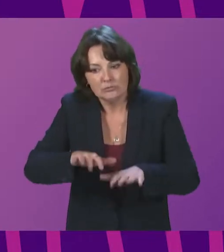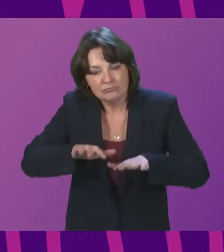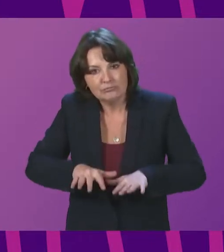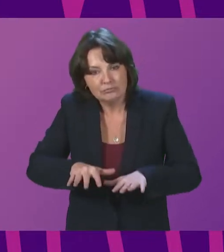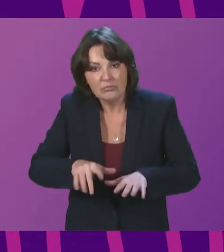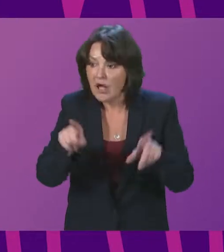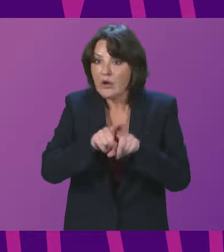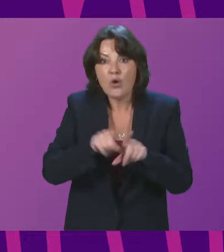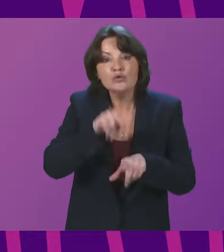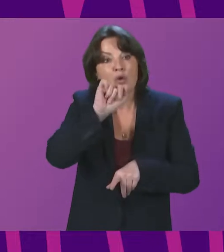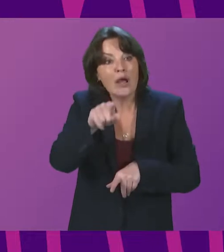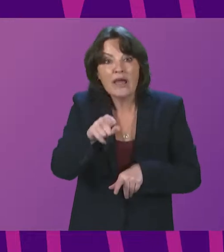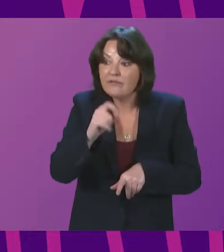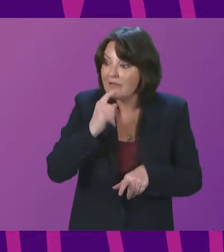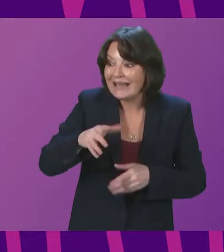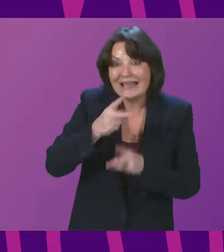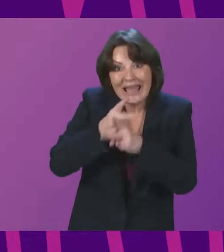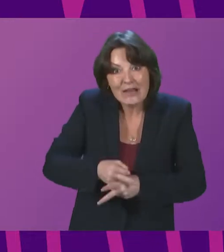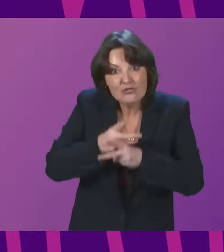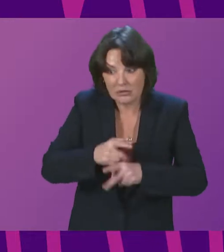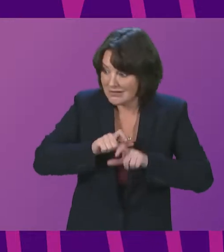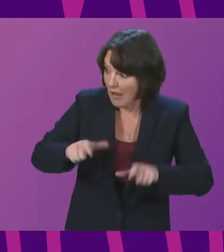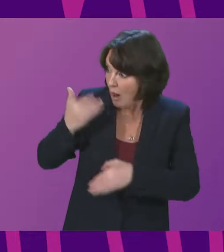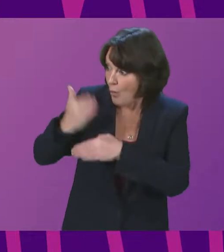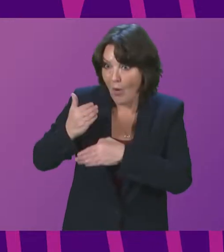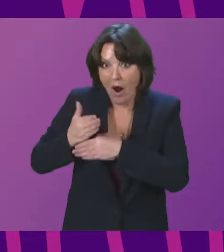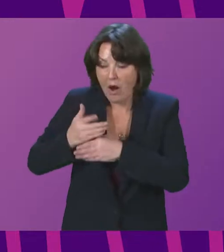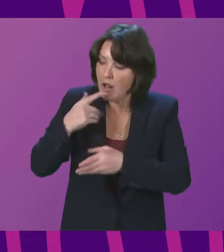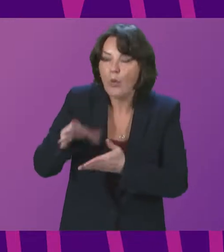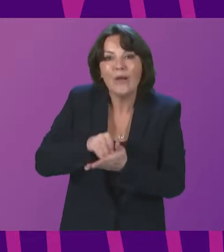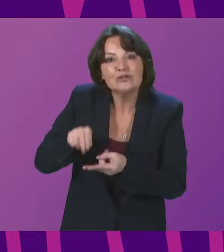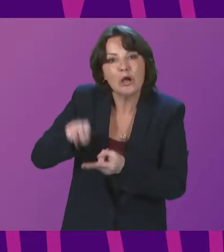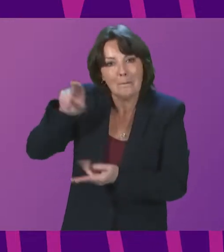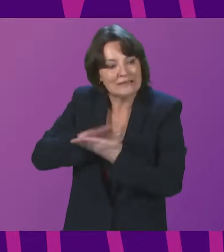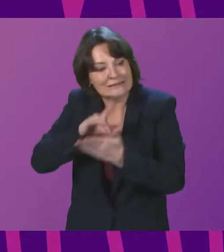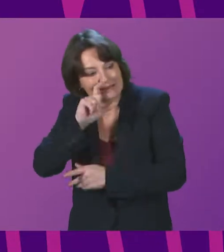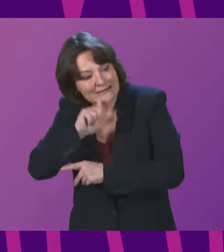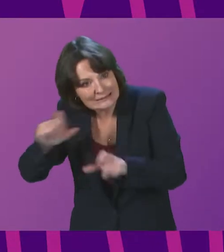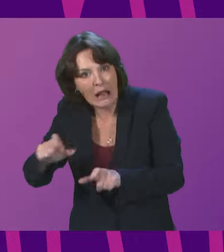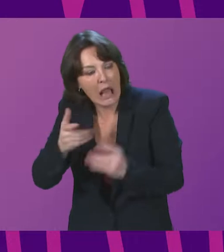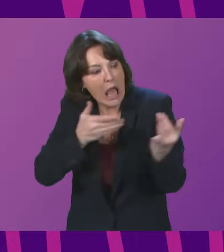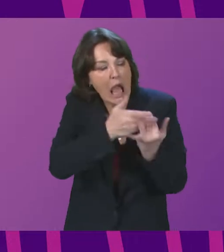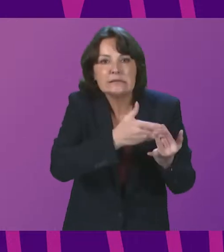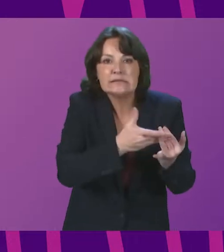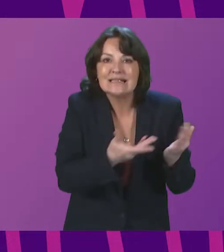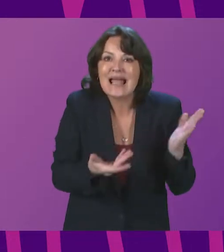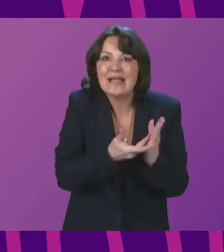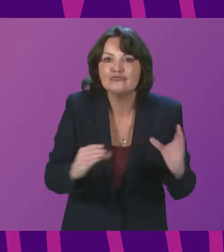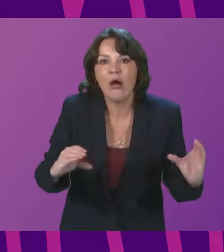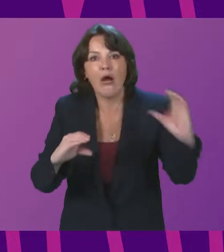the amount that carers can earn and still get support. We are taking views on those options and I hope that members across the chamber, as well